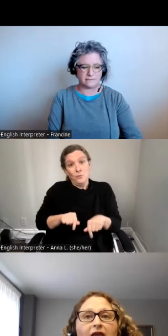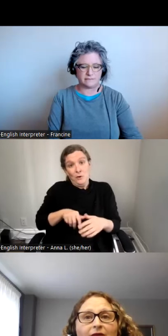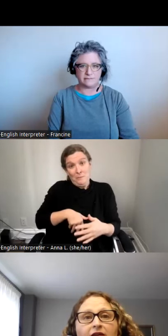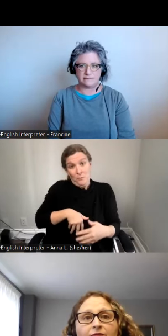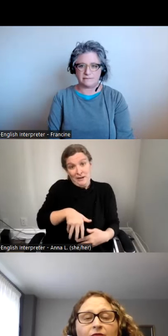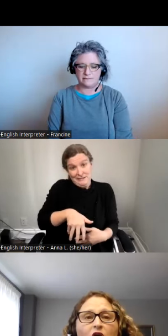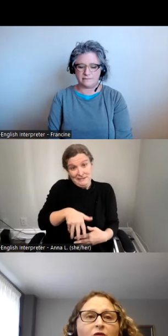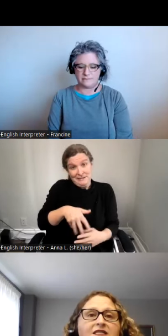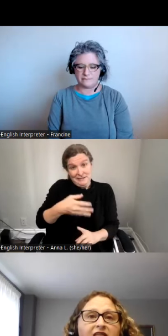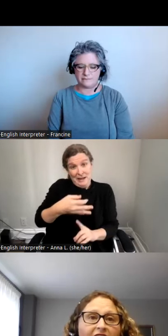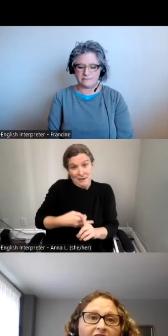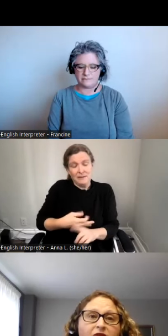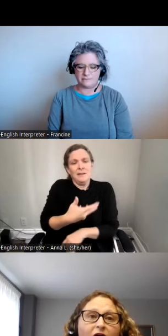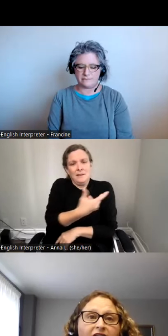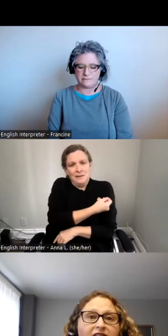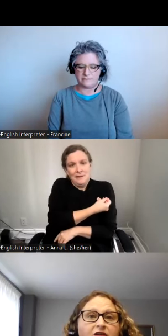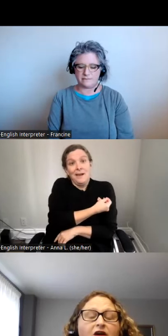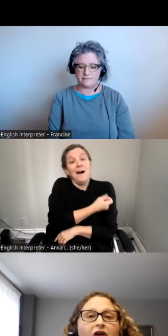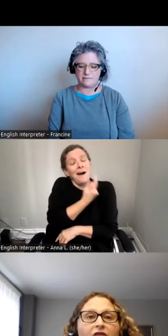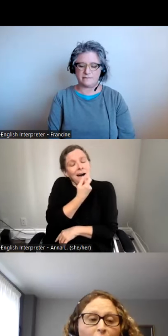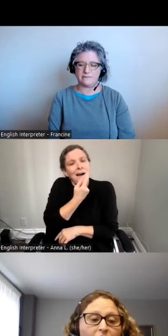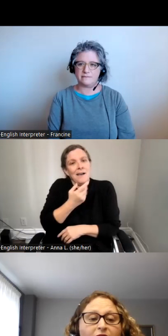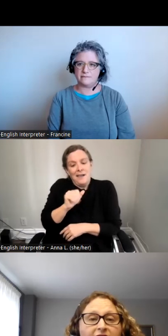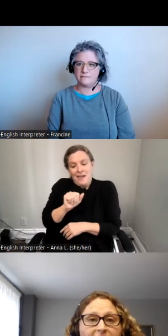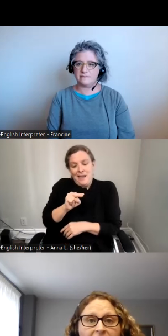Putting mother and baby in jeopardy. Jack say fighting